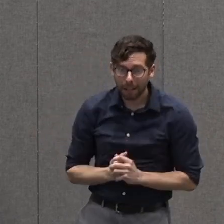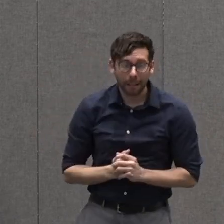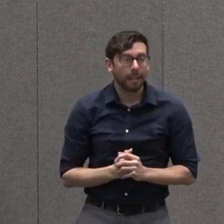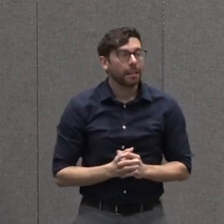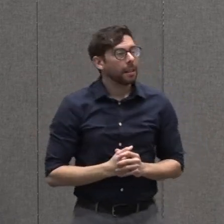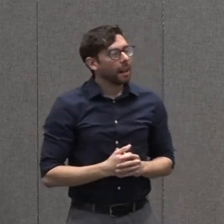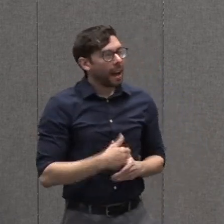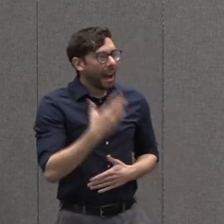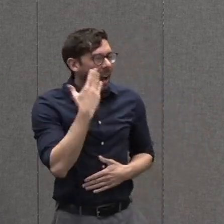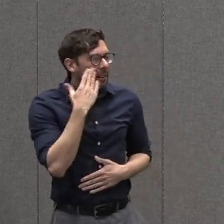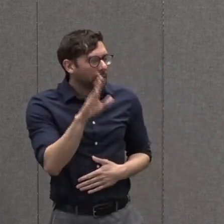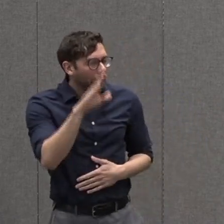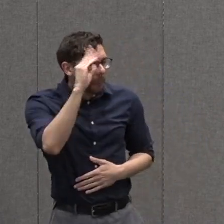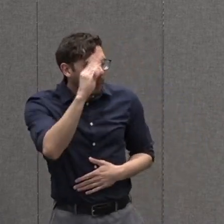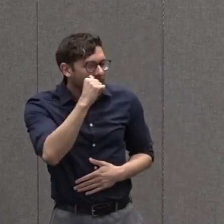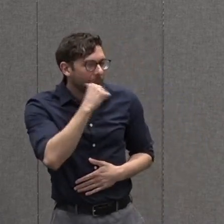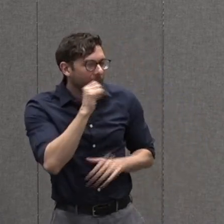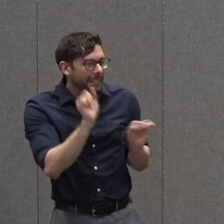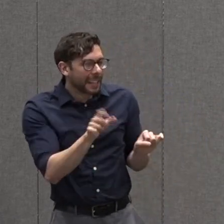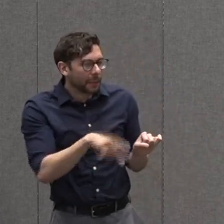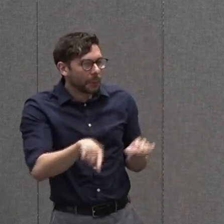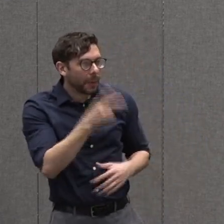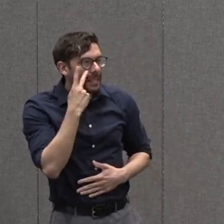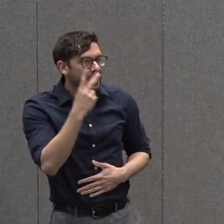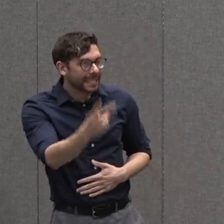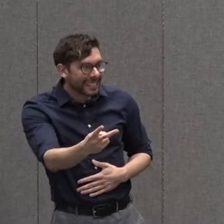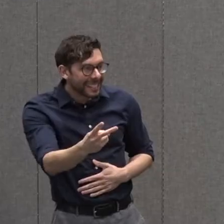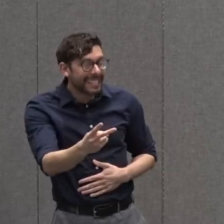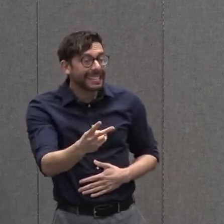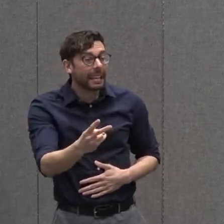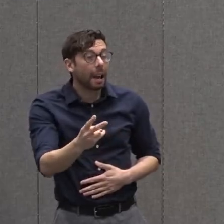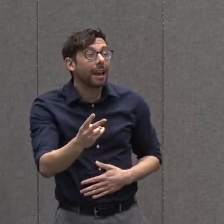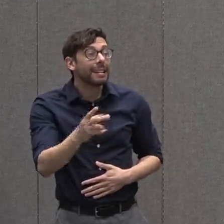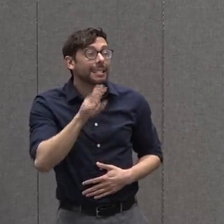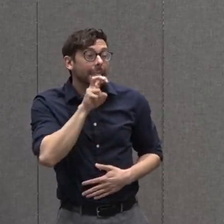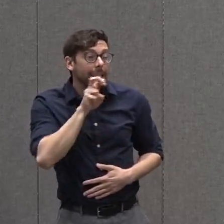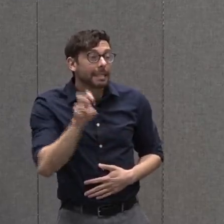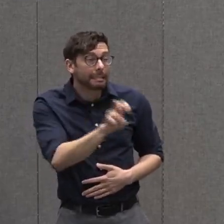but there's even skin over its eyes, that is clear.